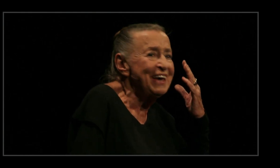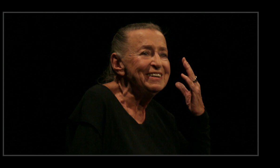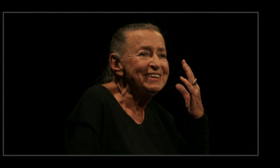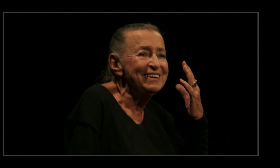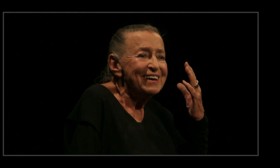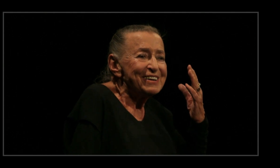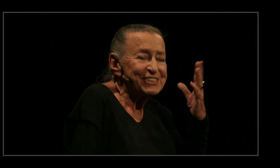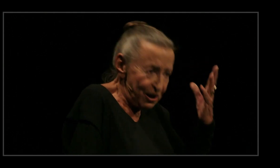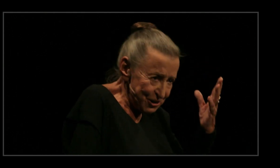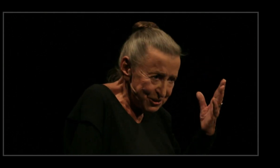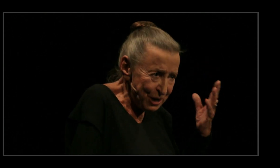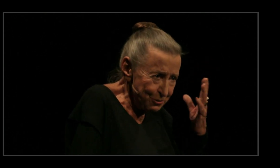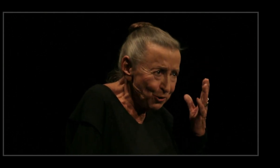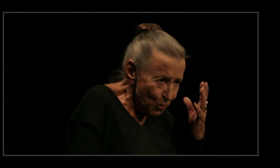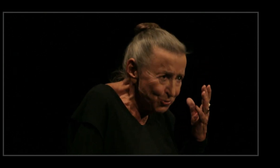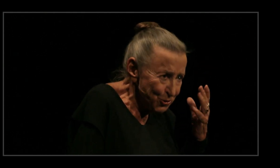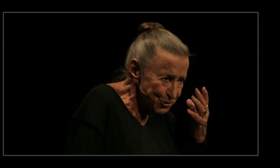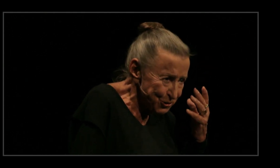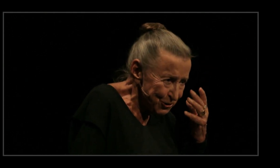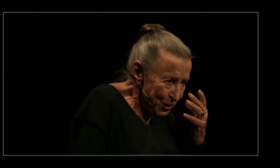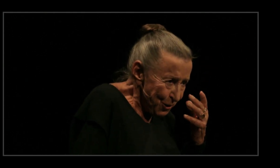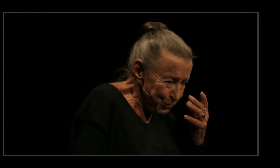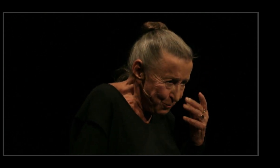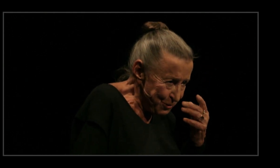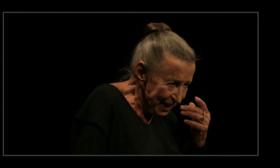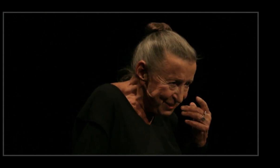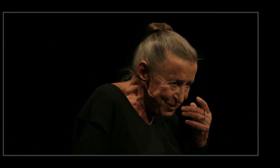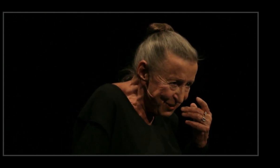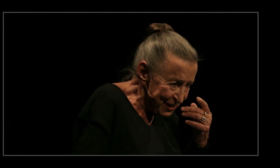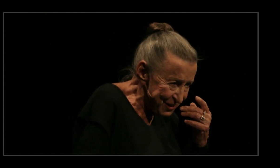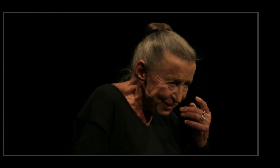For one more time, they witnessed the old man